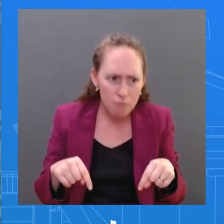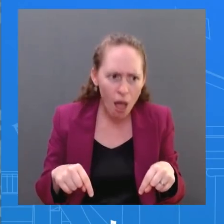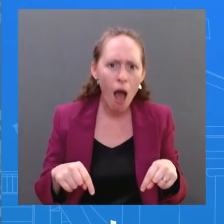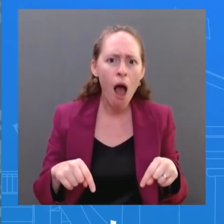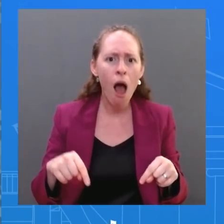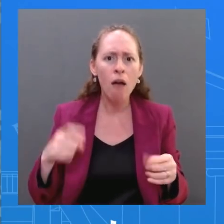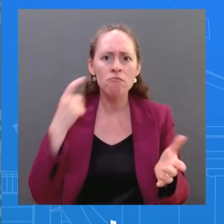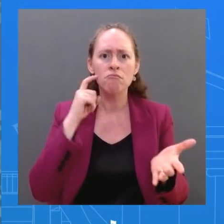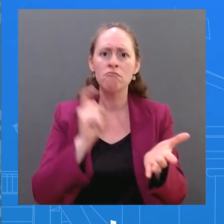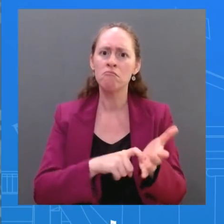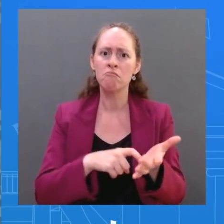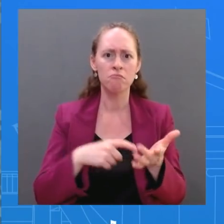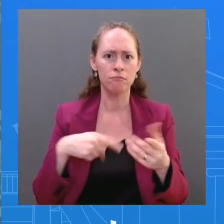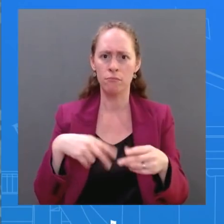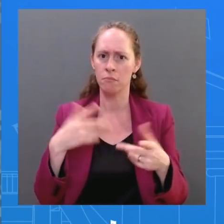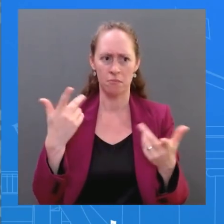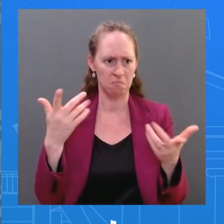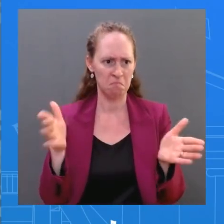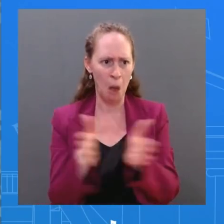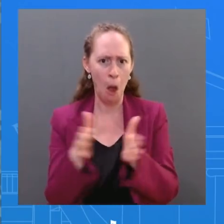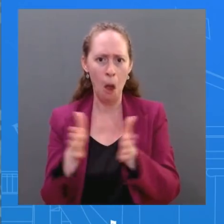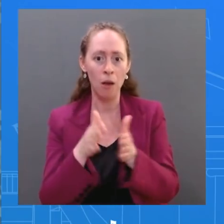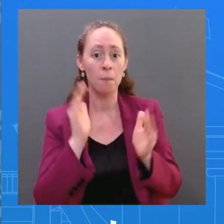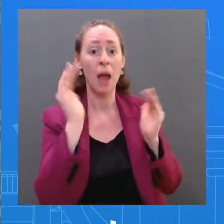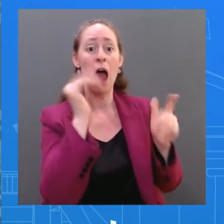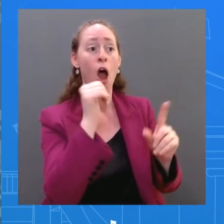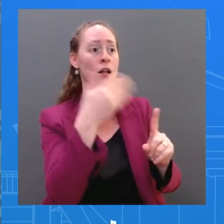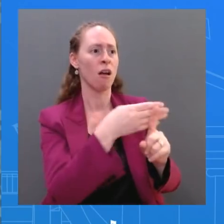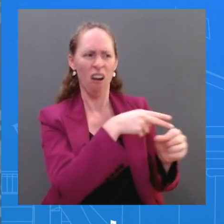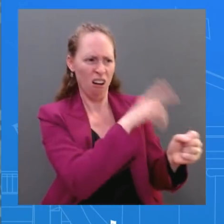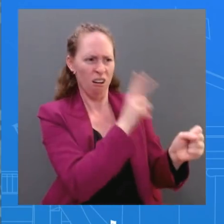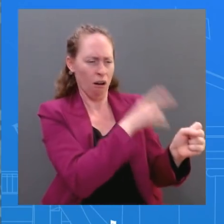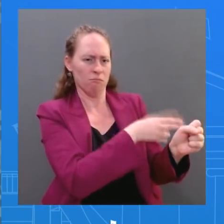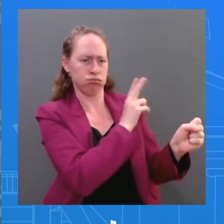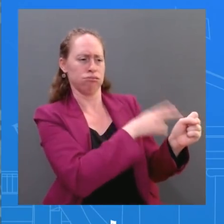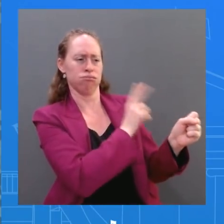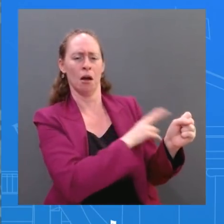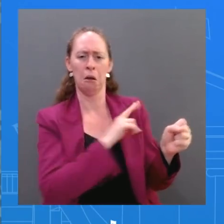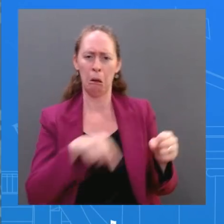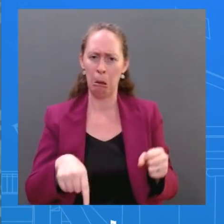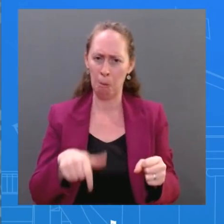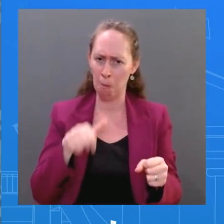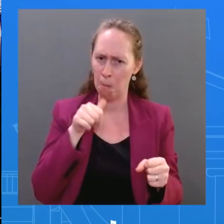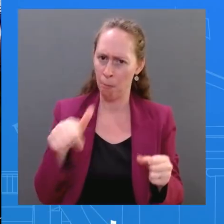with the American people in a truthful way, and we're going to do that every day. The Press: Okay. And just a different topic.